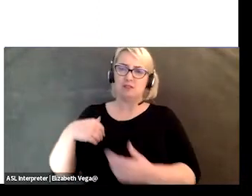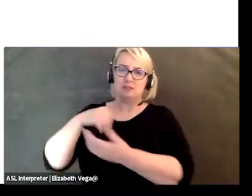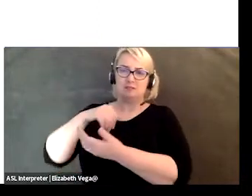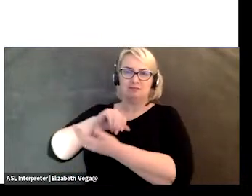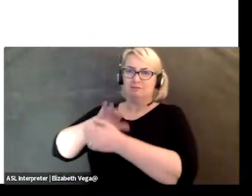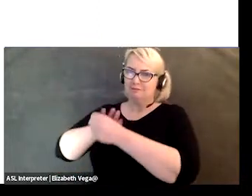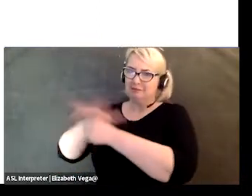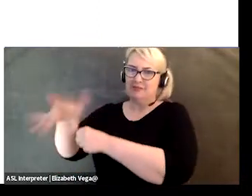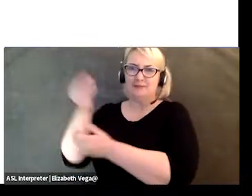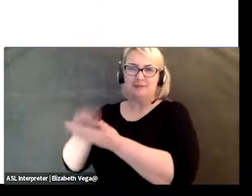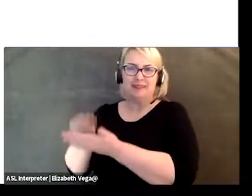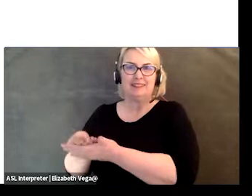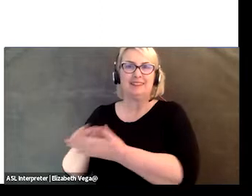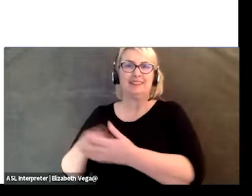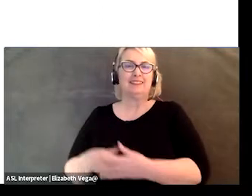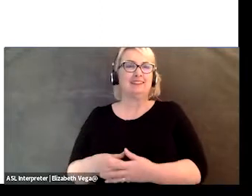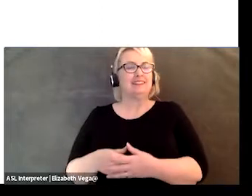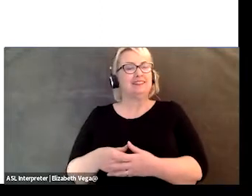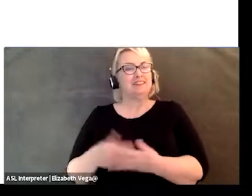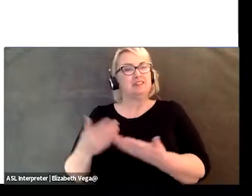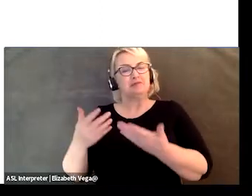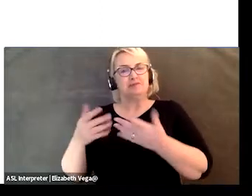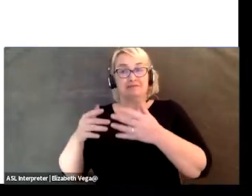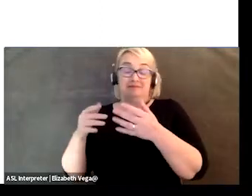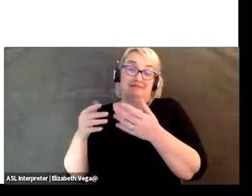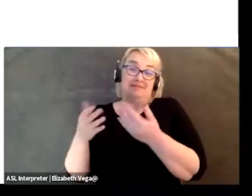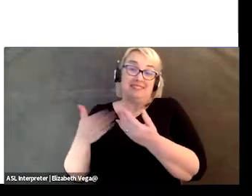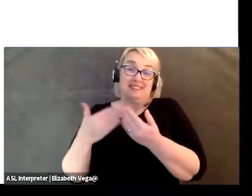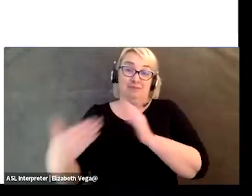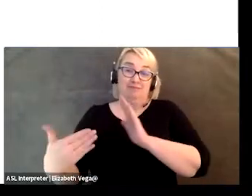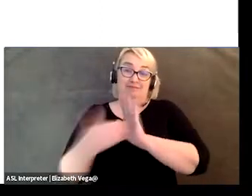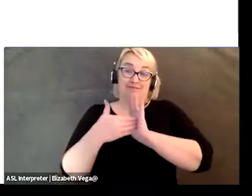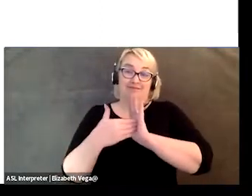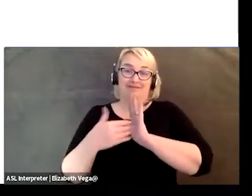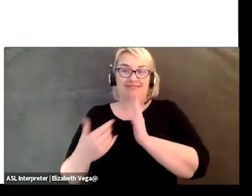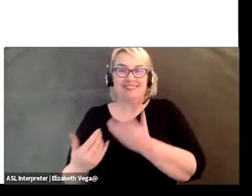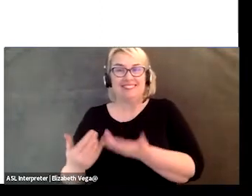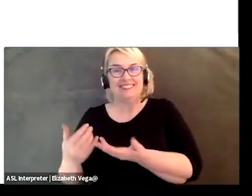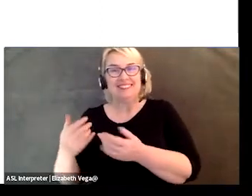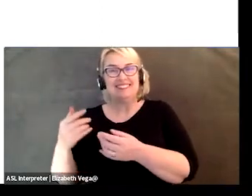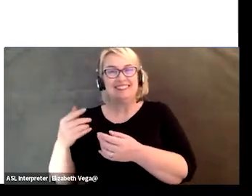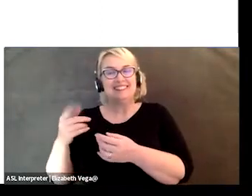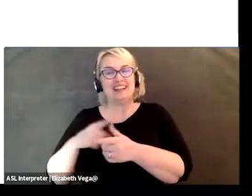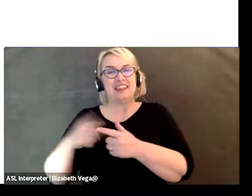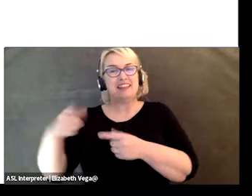and susceptible to lawsuits really paid more attention to accessibility